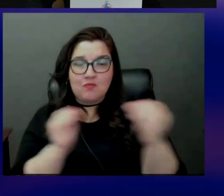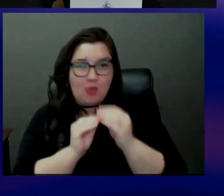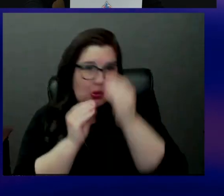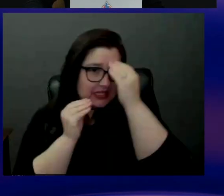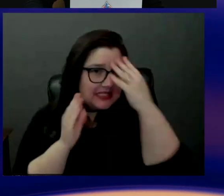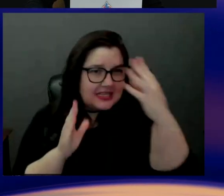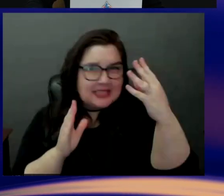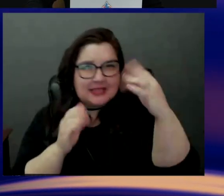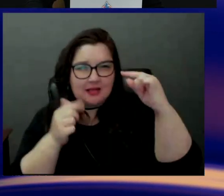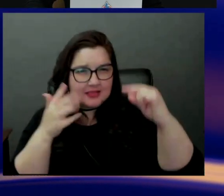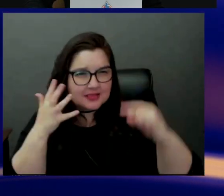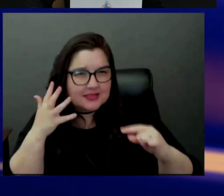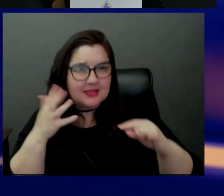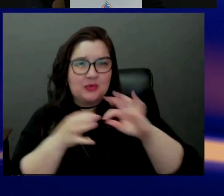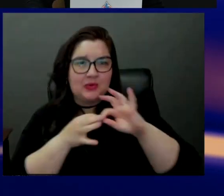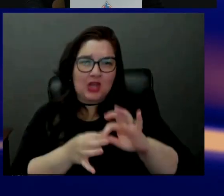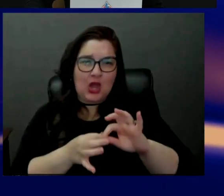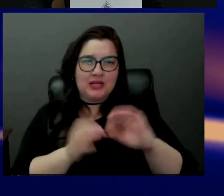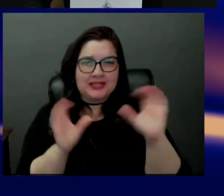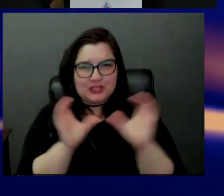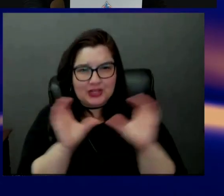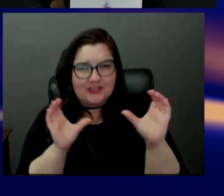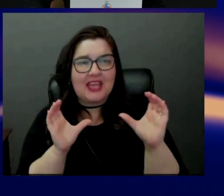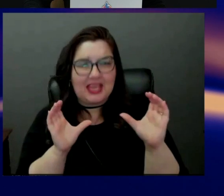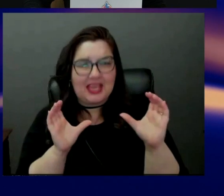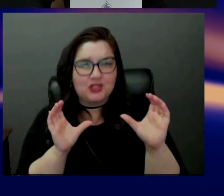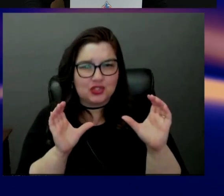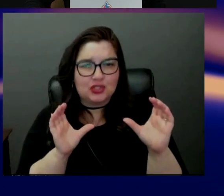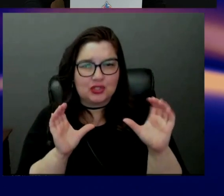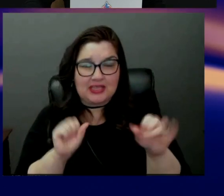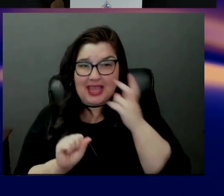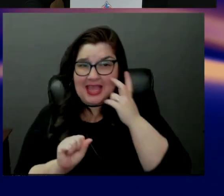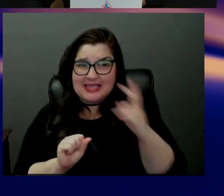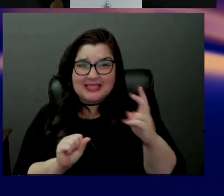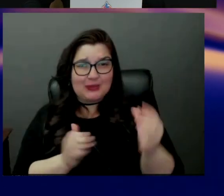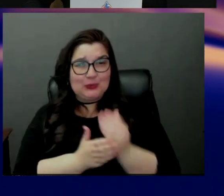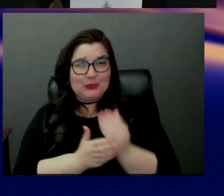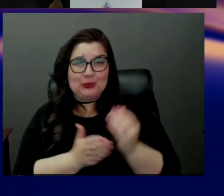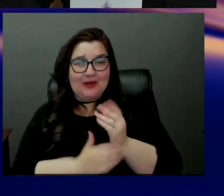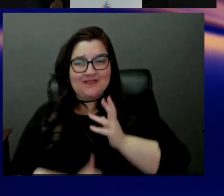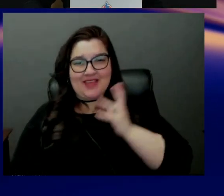and we can see that we have brand new fancy badges too. I love these new colors by the way.